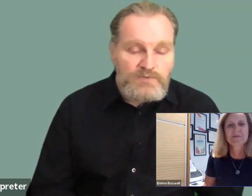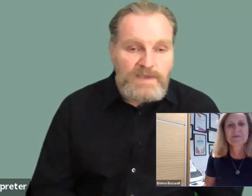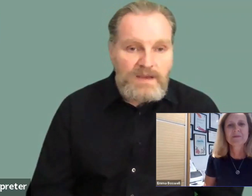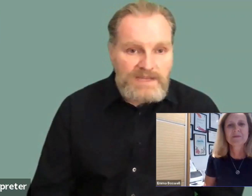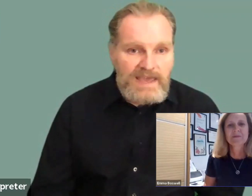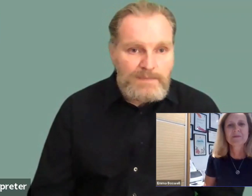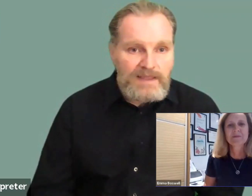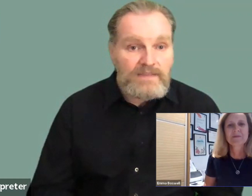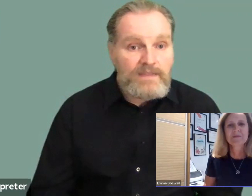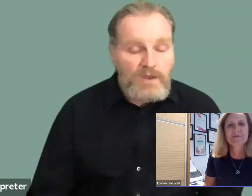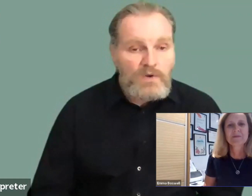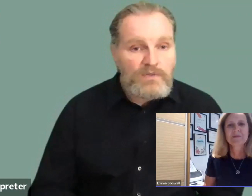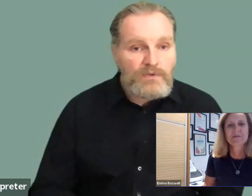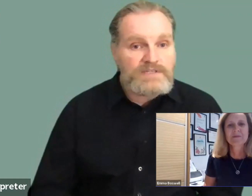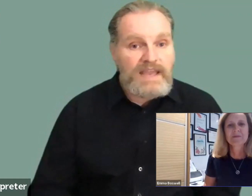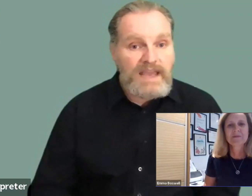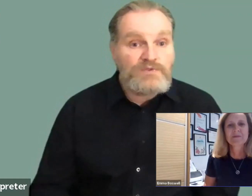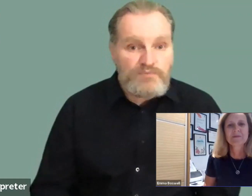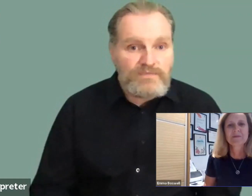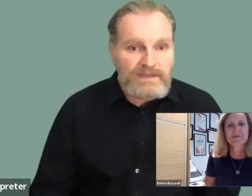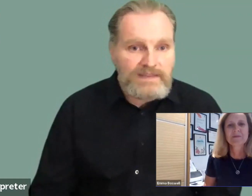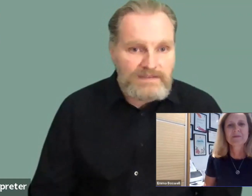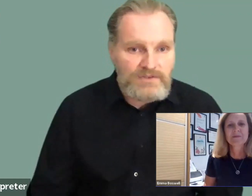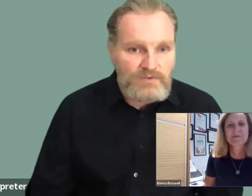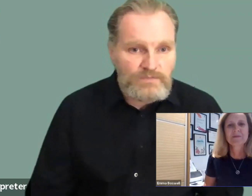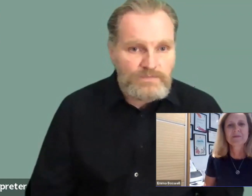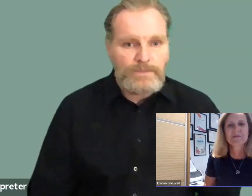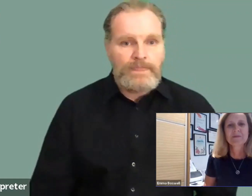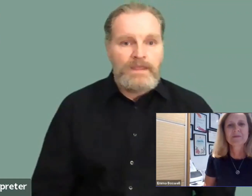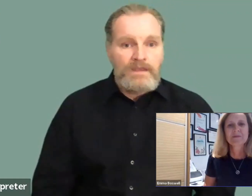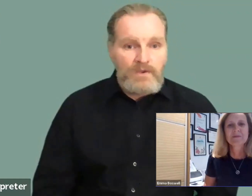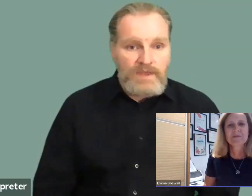which becomes a care plan, and then the local authority have to provide that to you,